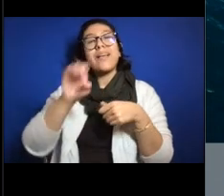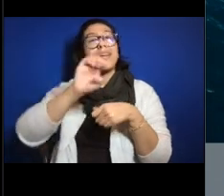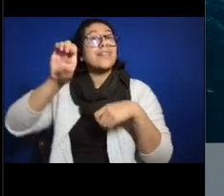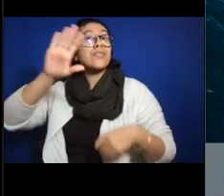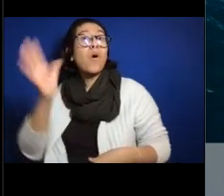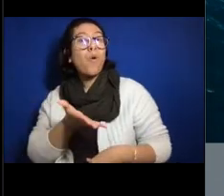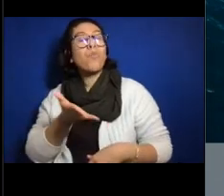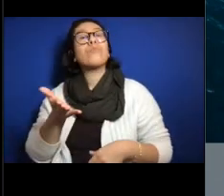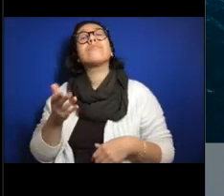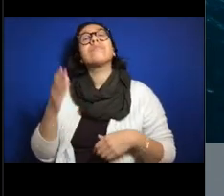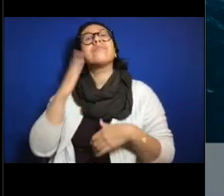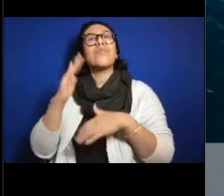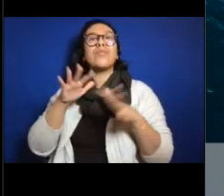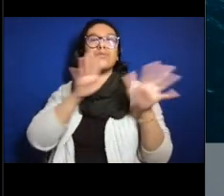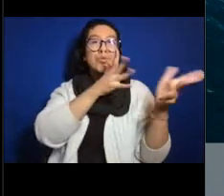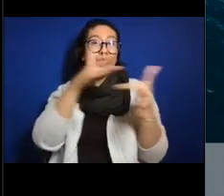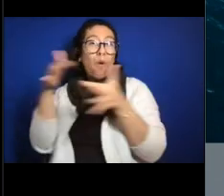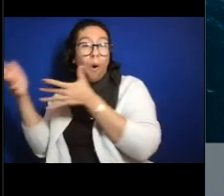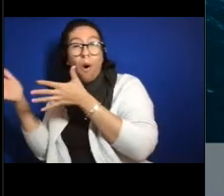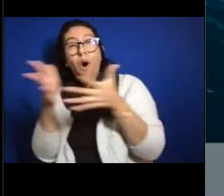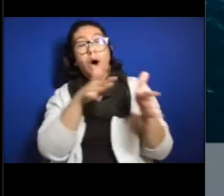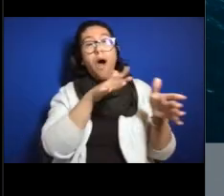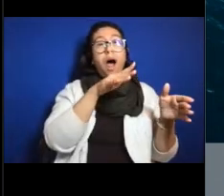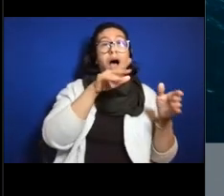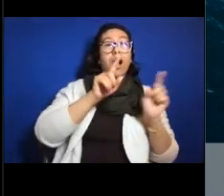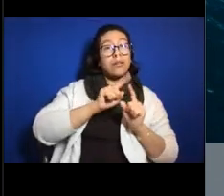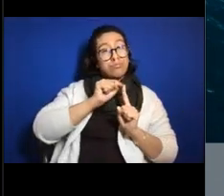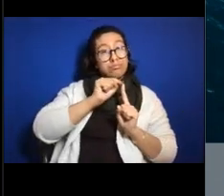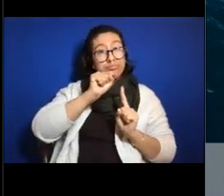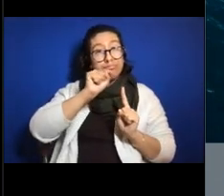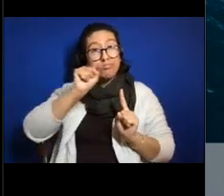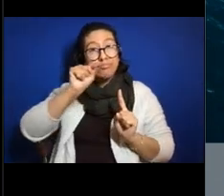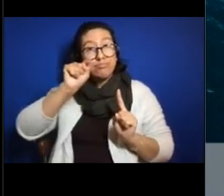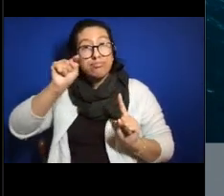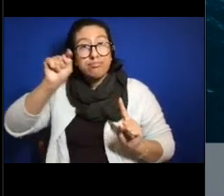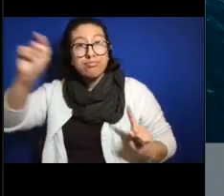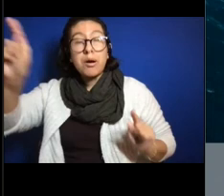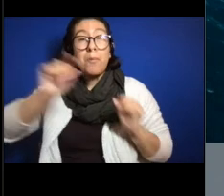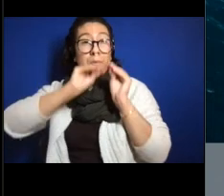of the United States where hurricanes will bring big surf or in California storms